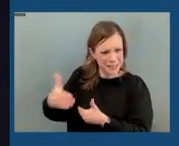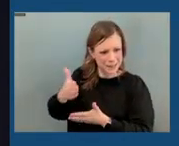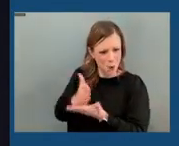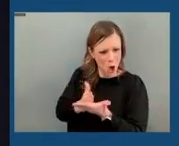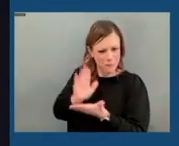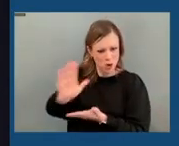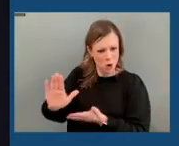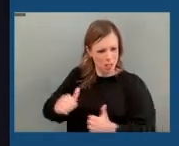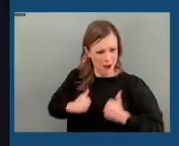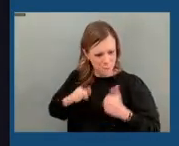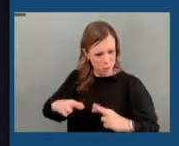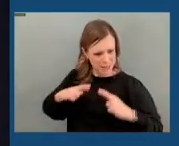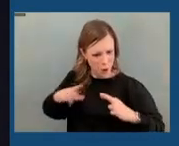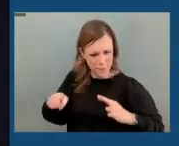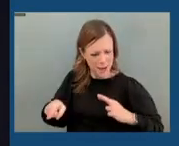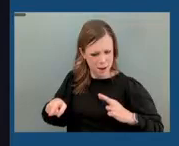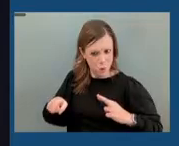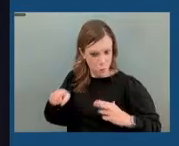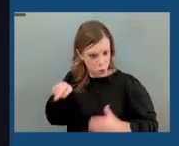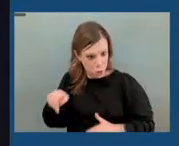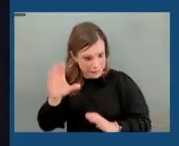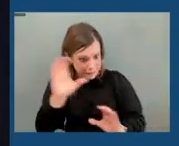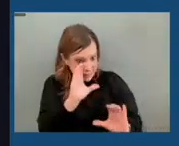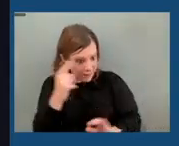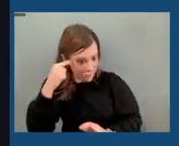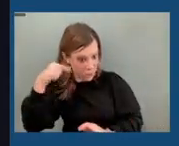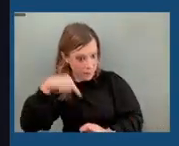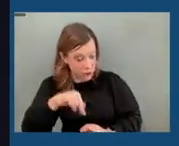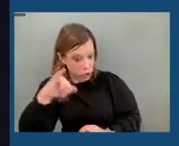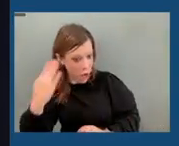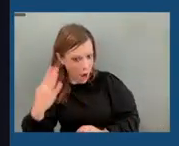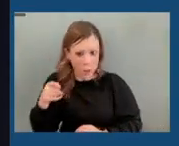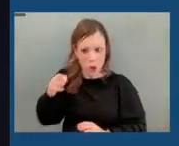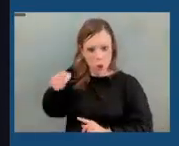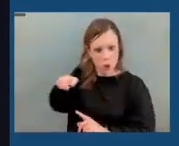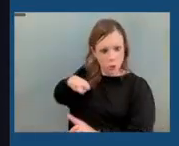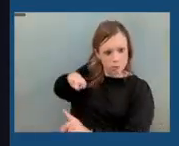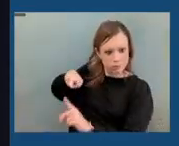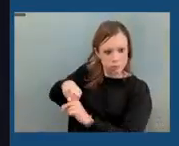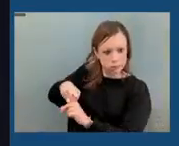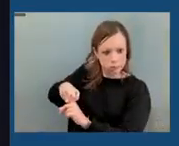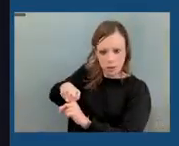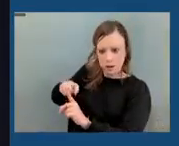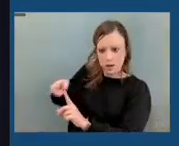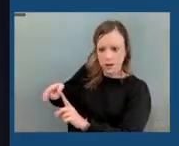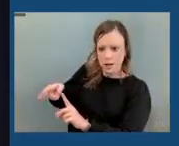were you seeking this job? Were you sought out for this job? How did, how did the governor blame on you?